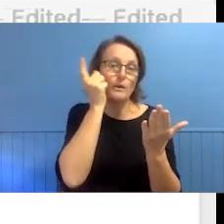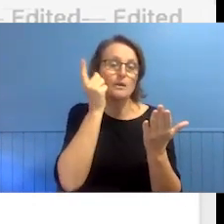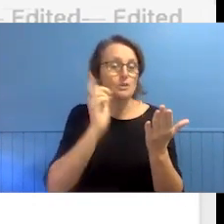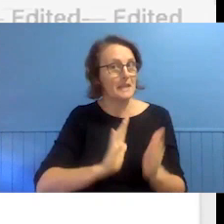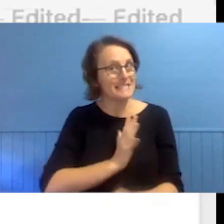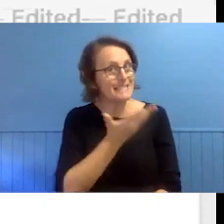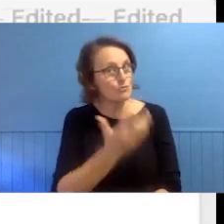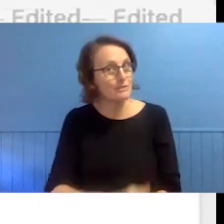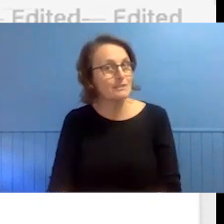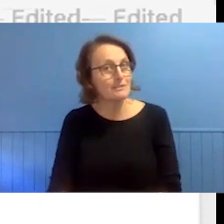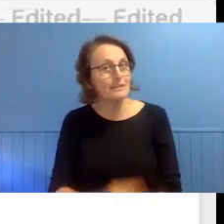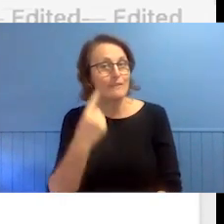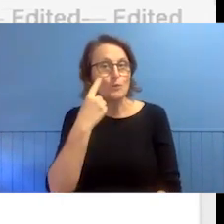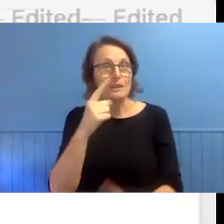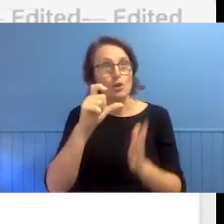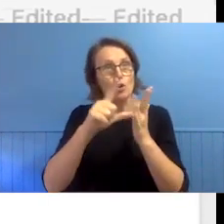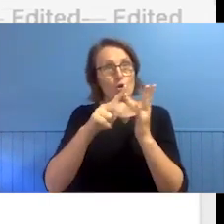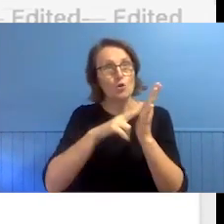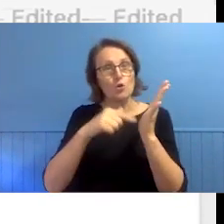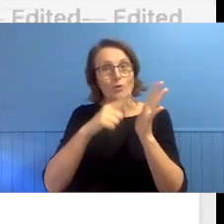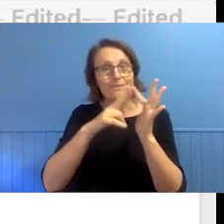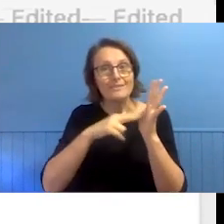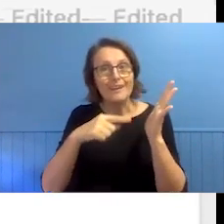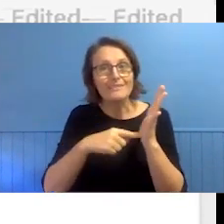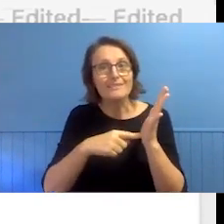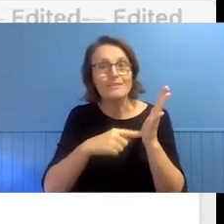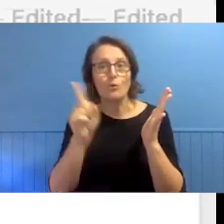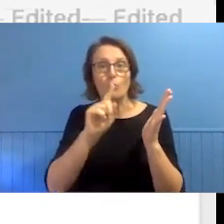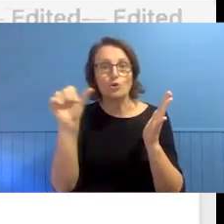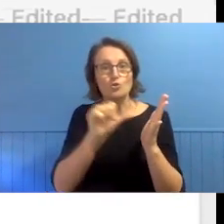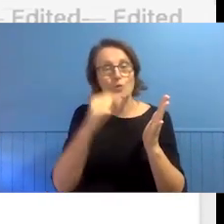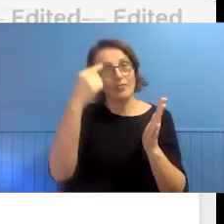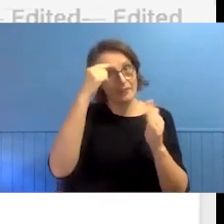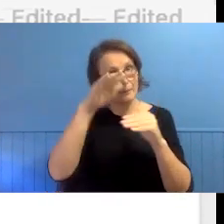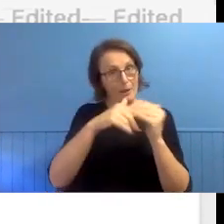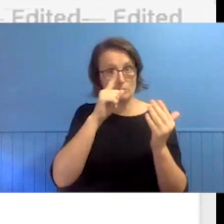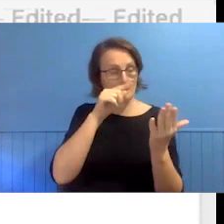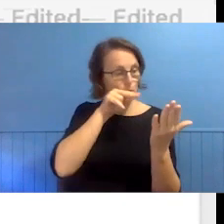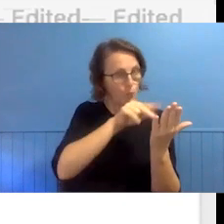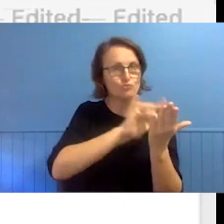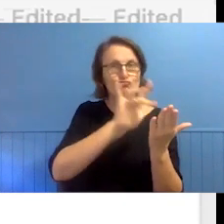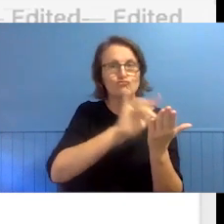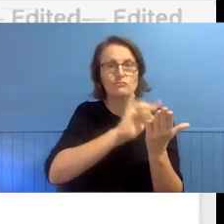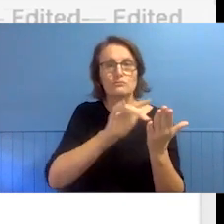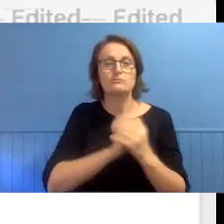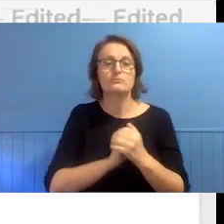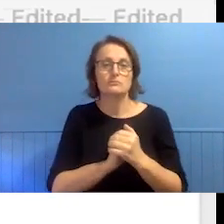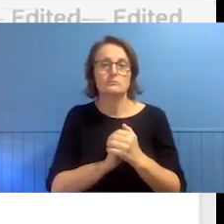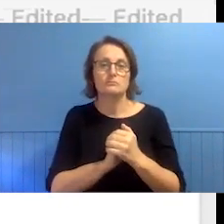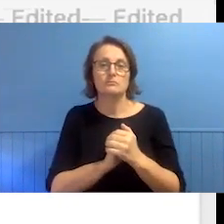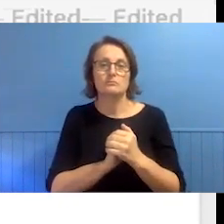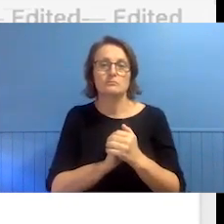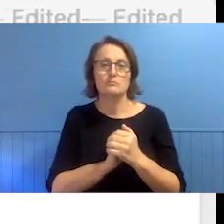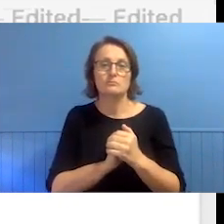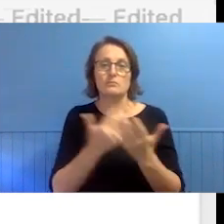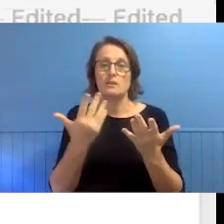on. It won't surprise you to hear me say videos, 9 in 10 internet users